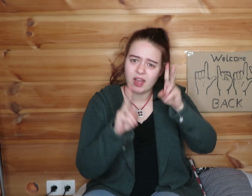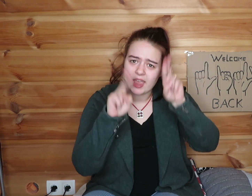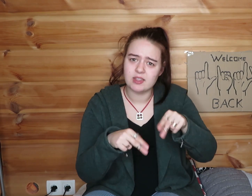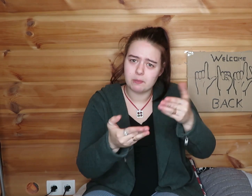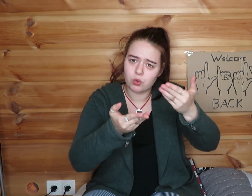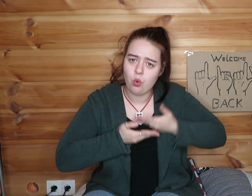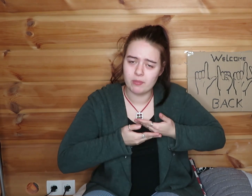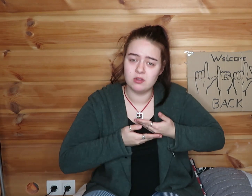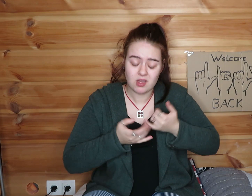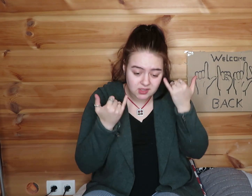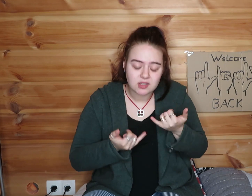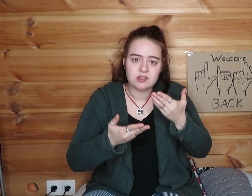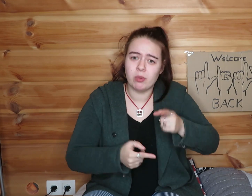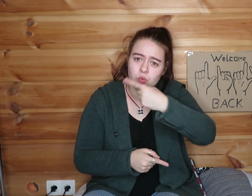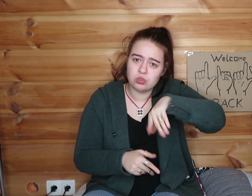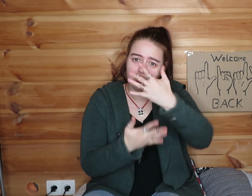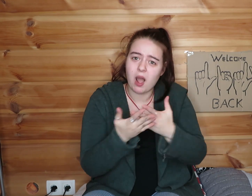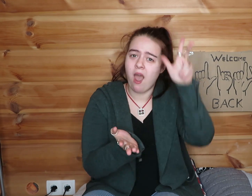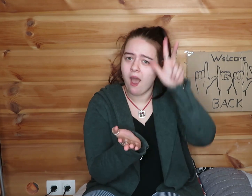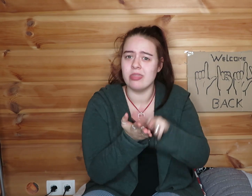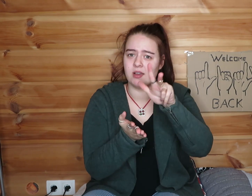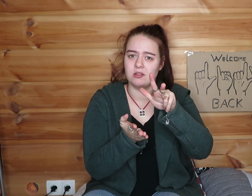Fight for our rights. Now sign language is recognised.